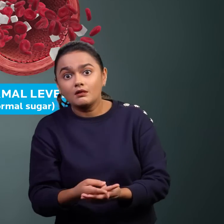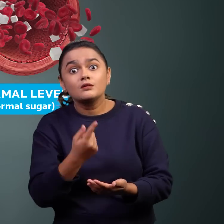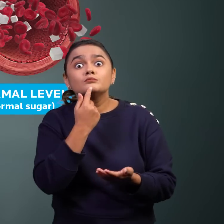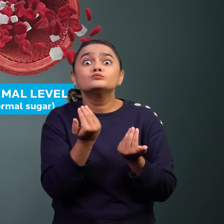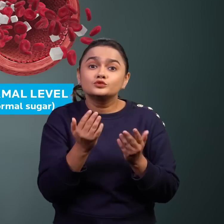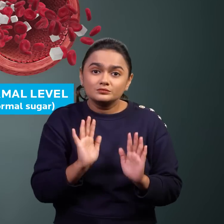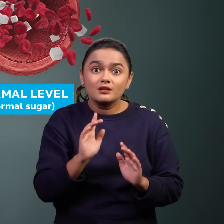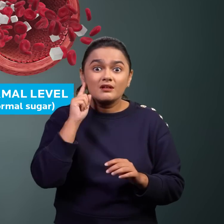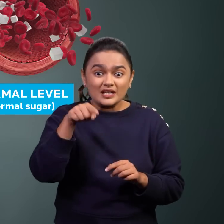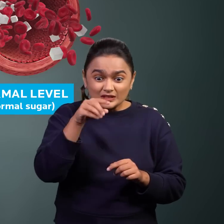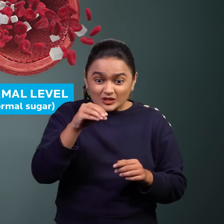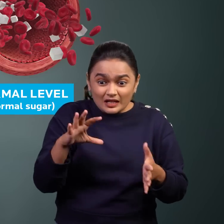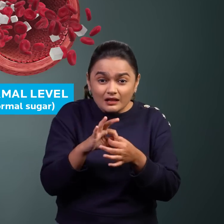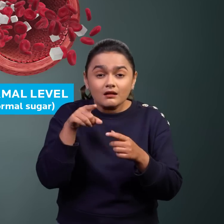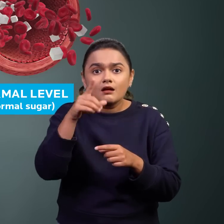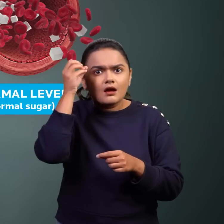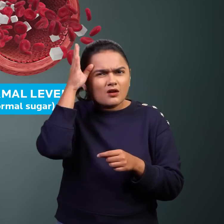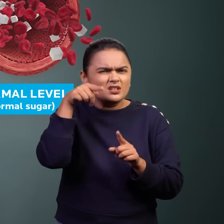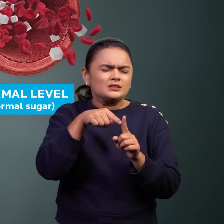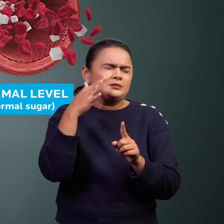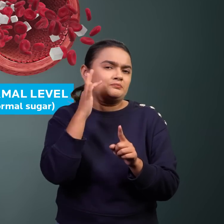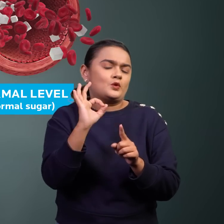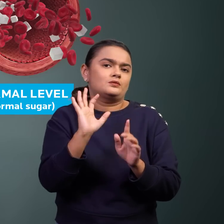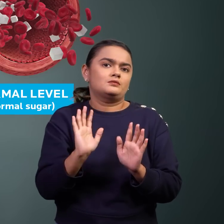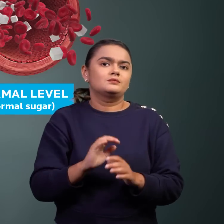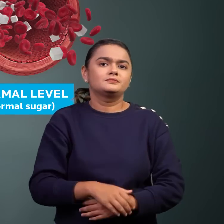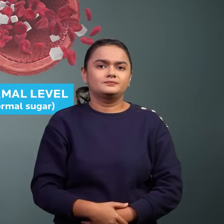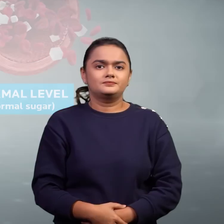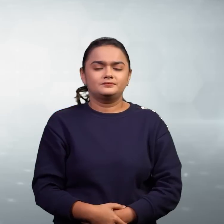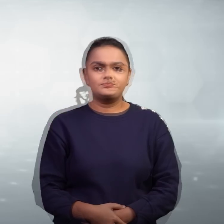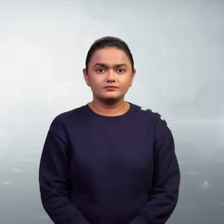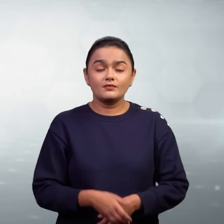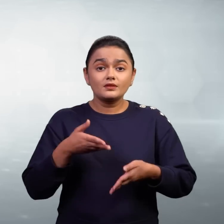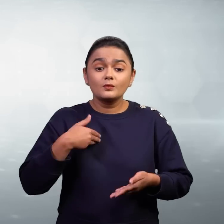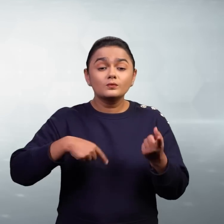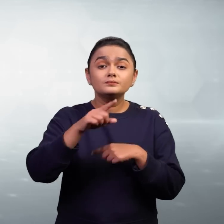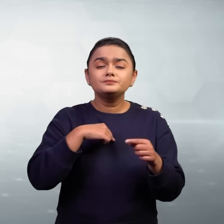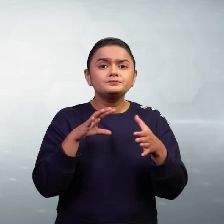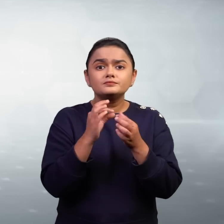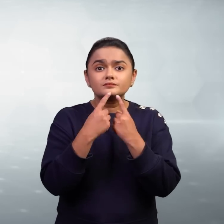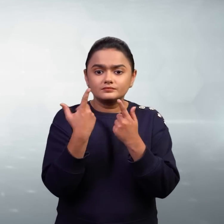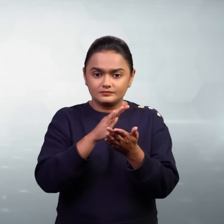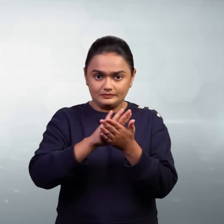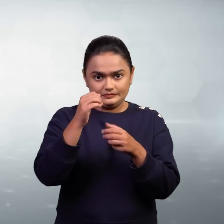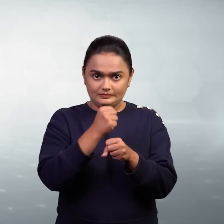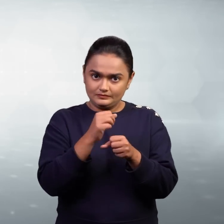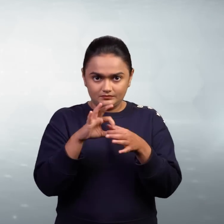All diabetes patients should be aware of this. Now, let's talk about hypoglycemia.